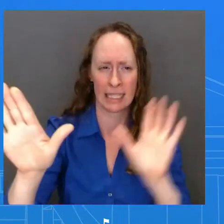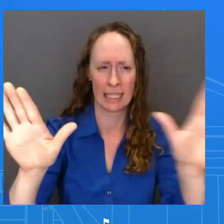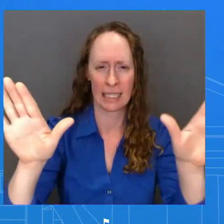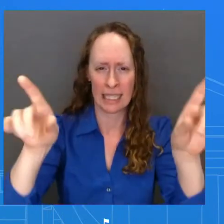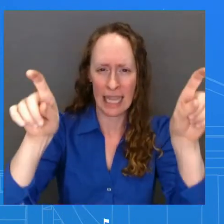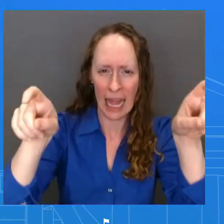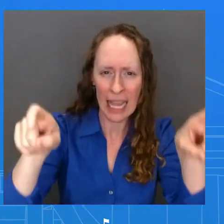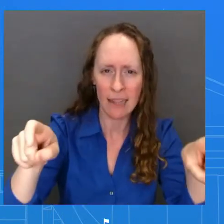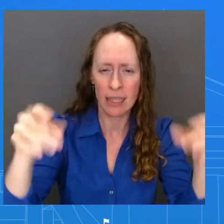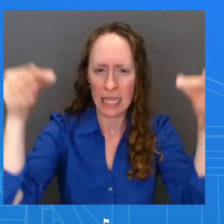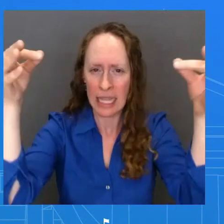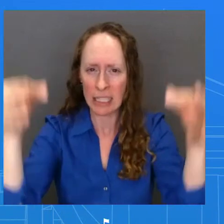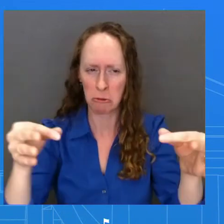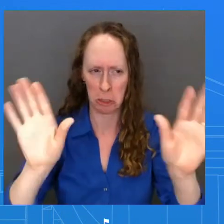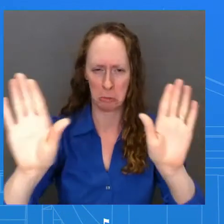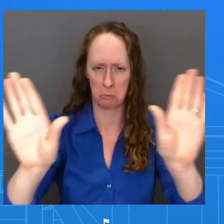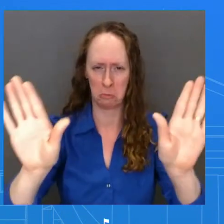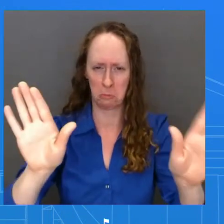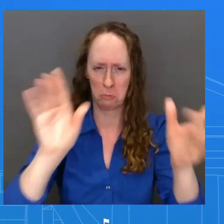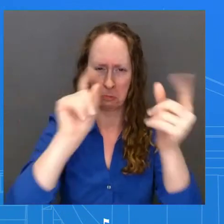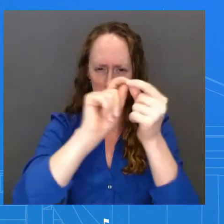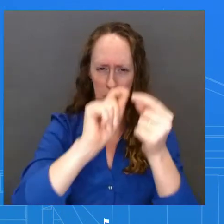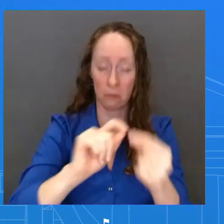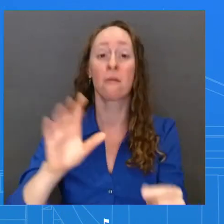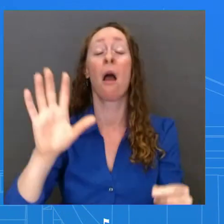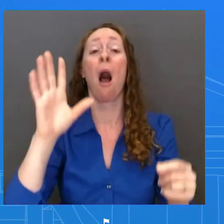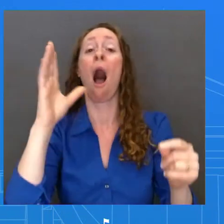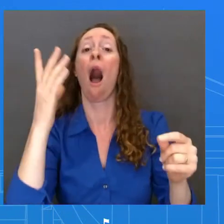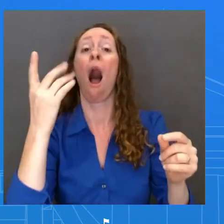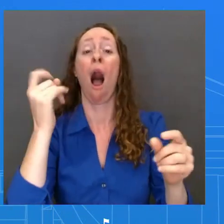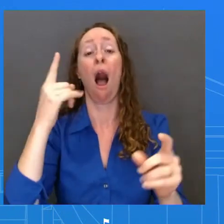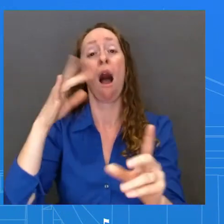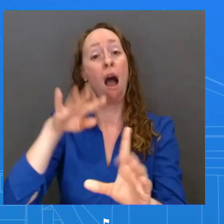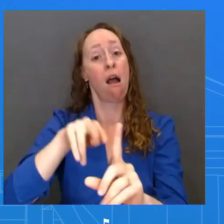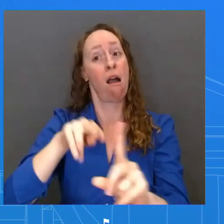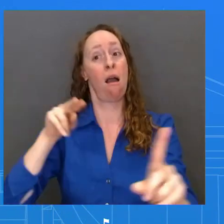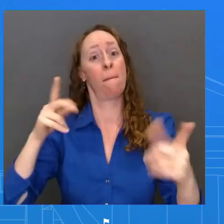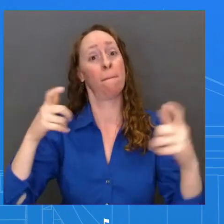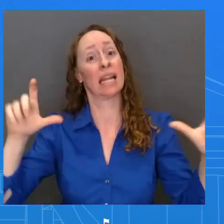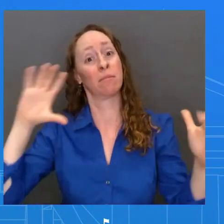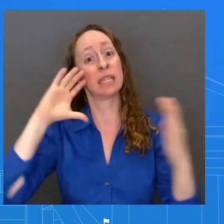from our perspective, is -- has a tailwind behind it that will propel it forward